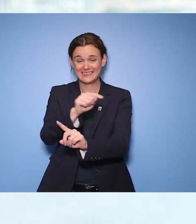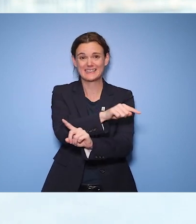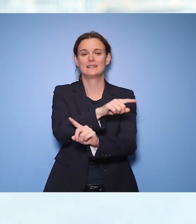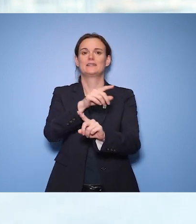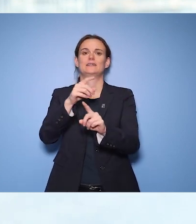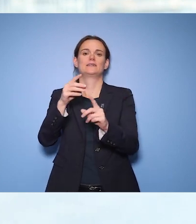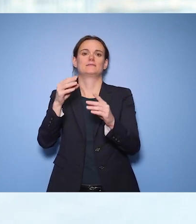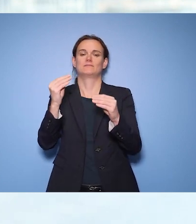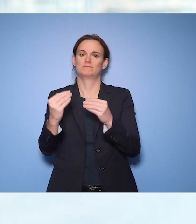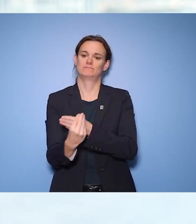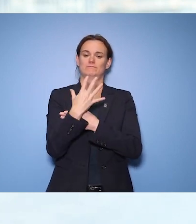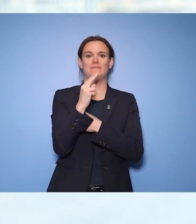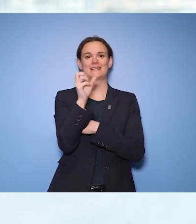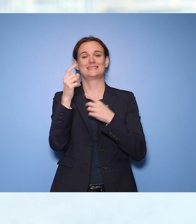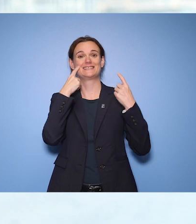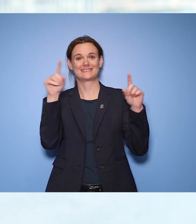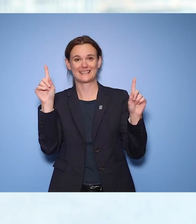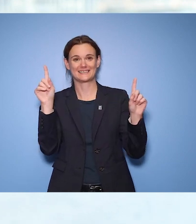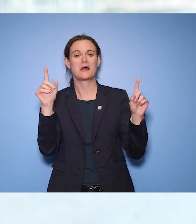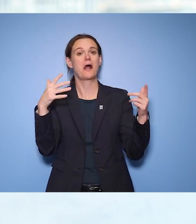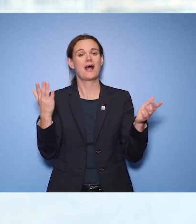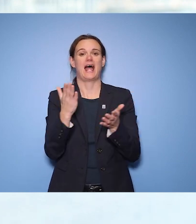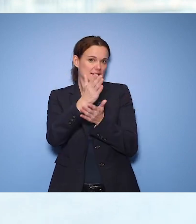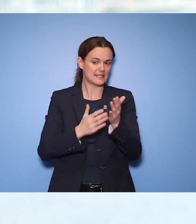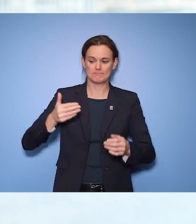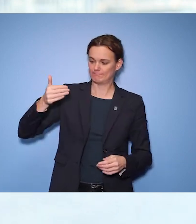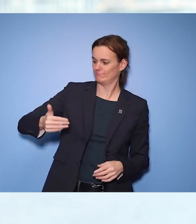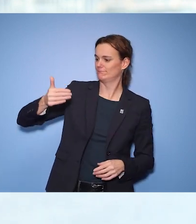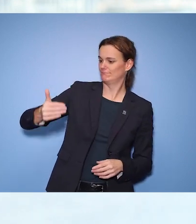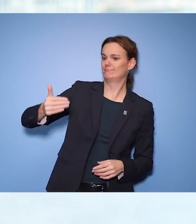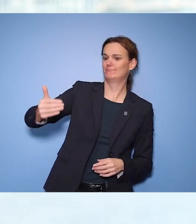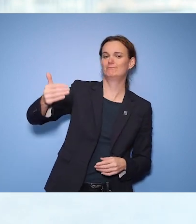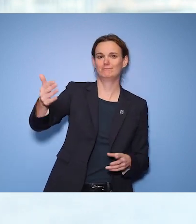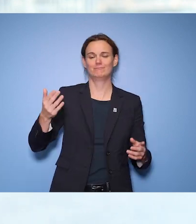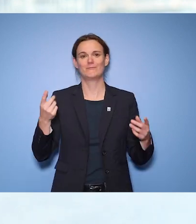such an important role in the college's success. We will also share some noteworthy milestones from the past 25 years.